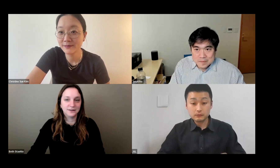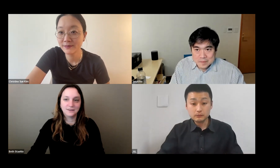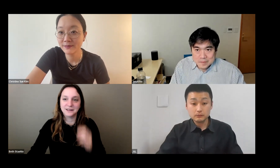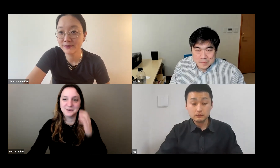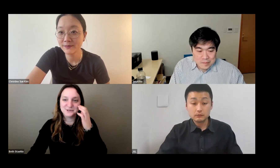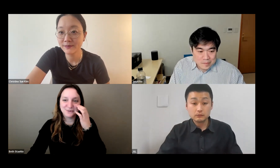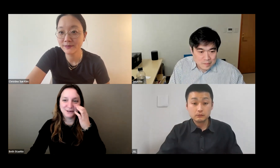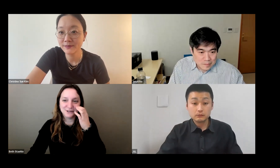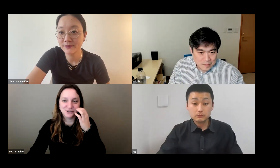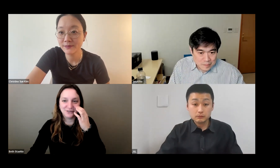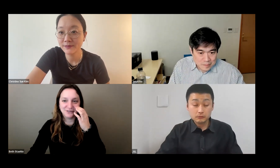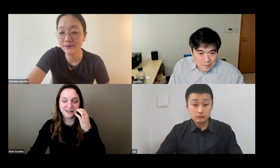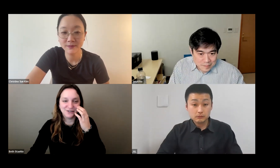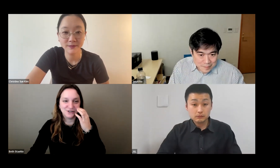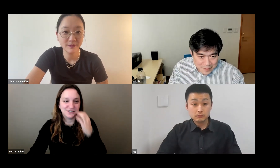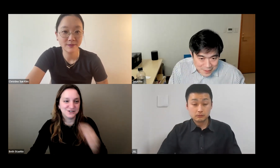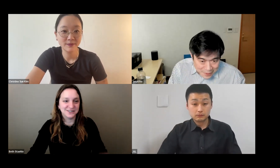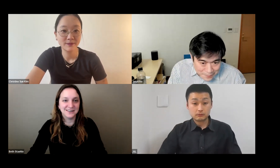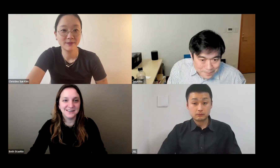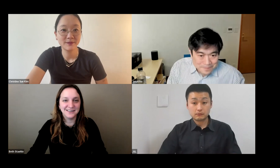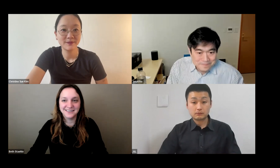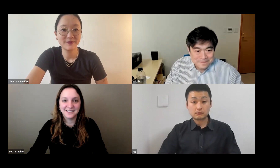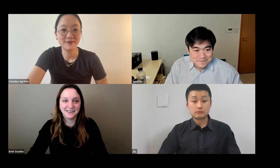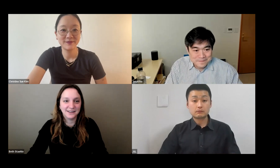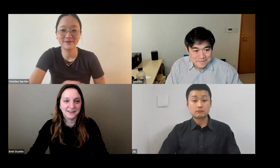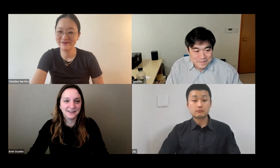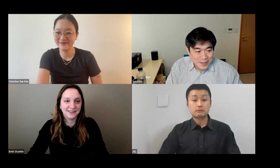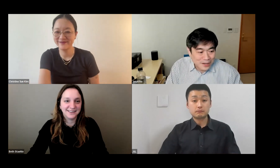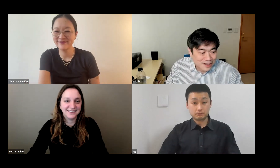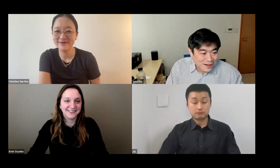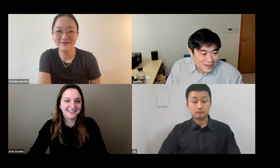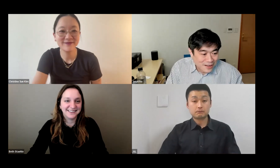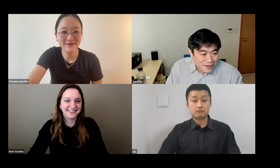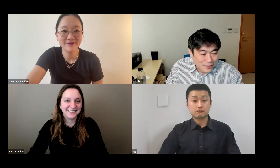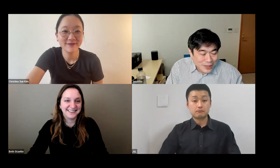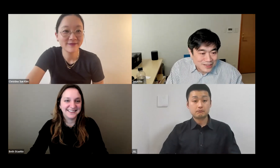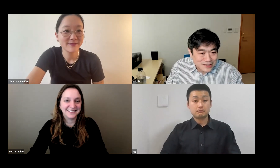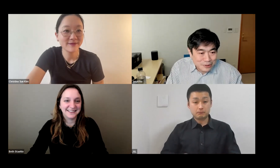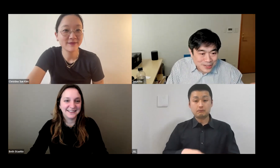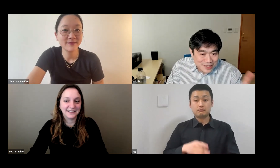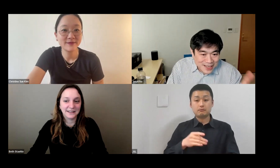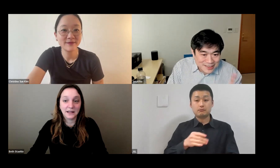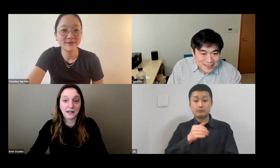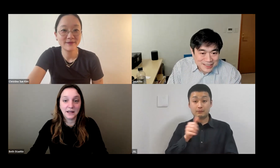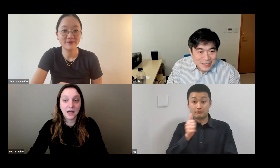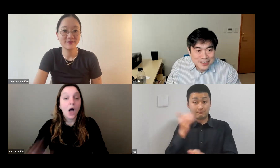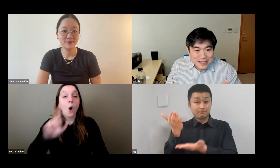Thank you so much, Joi, for that introduction. Oh, sorry. One last thing.